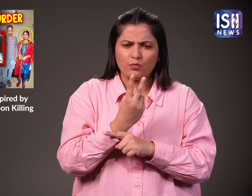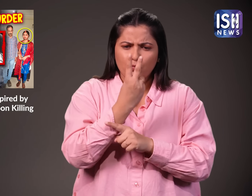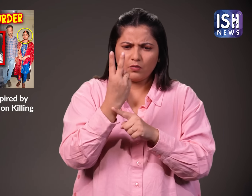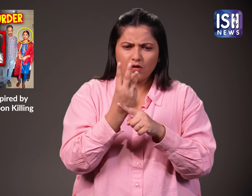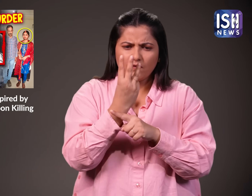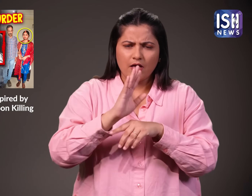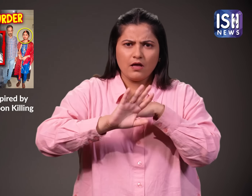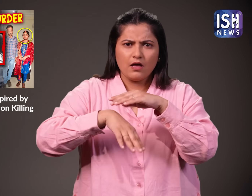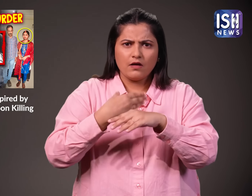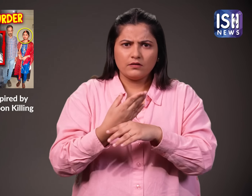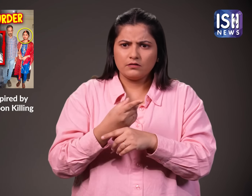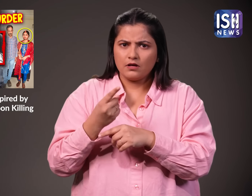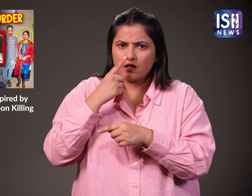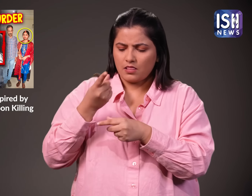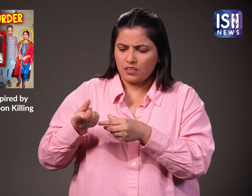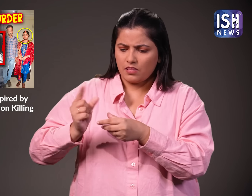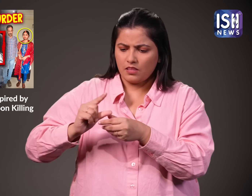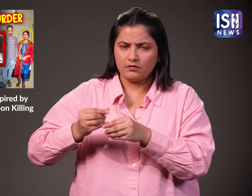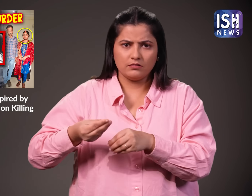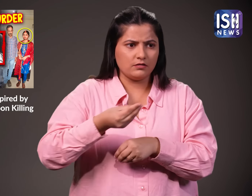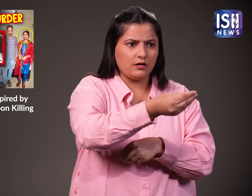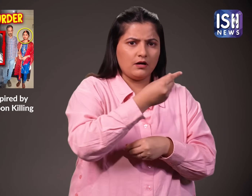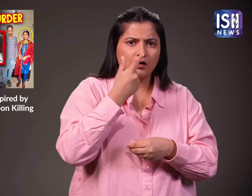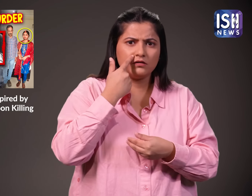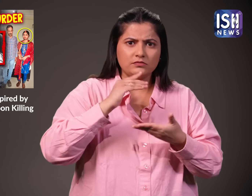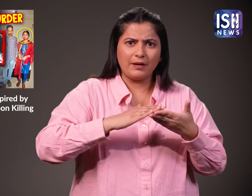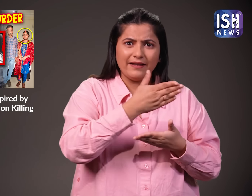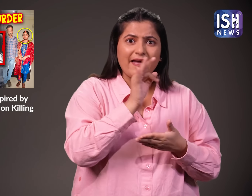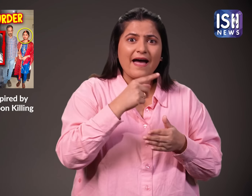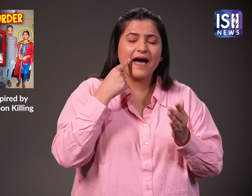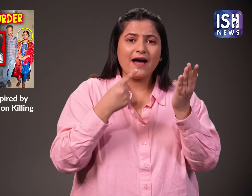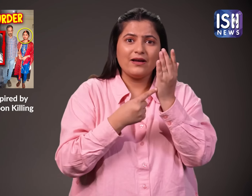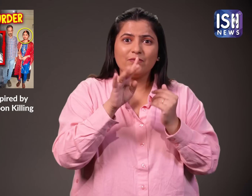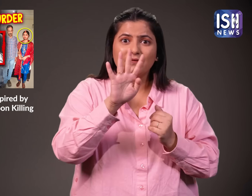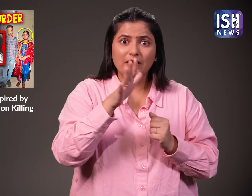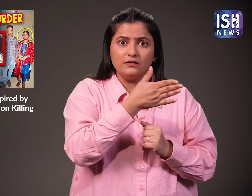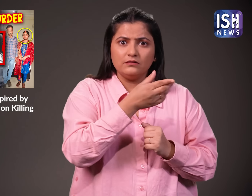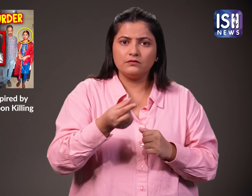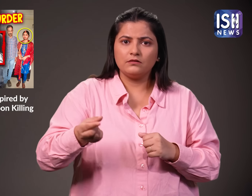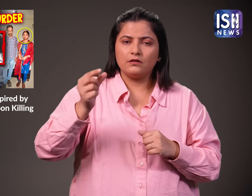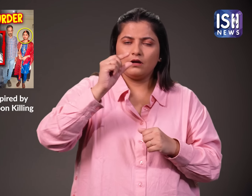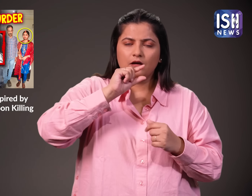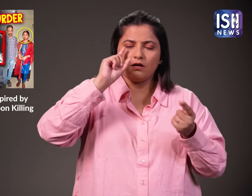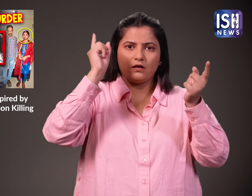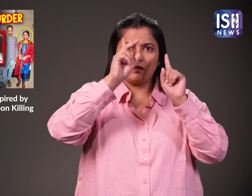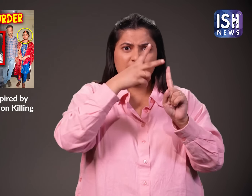About two to three hours later, Indra was drugged by Khushi.